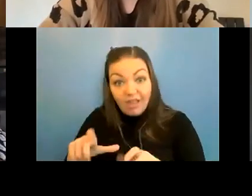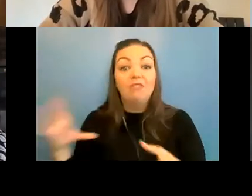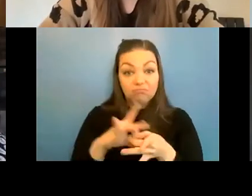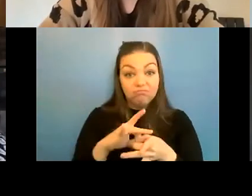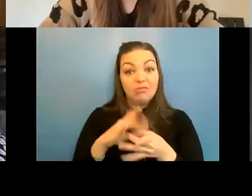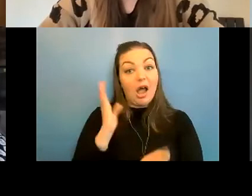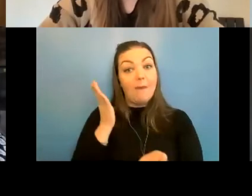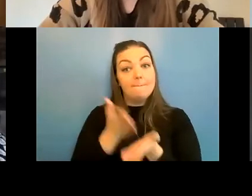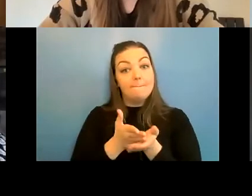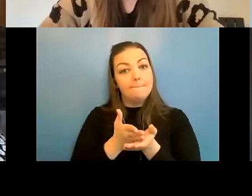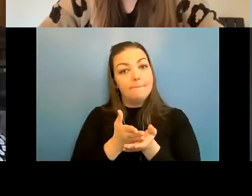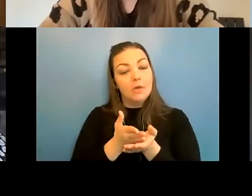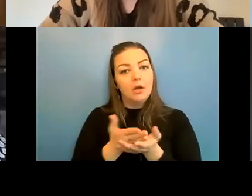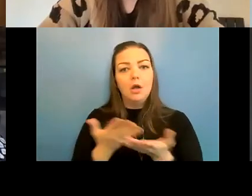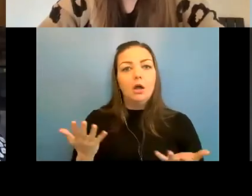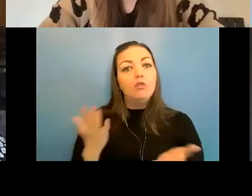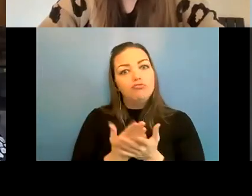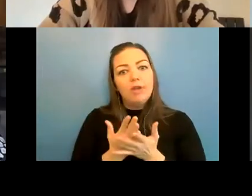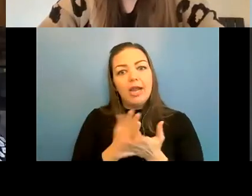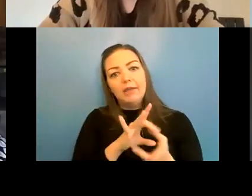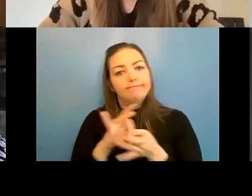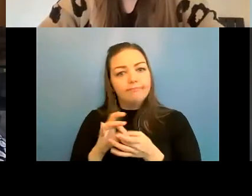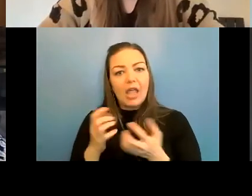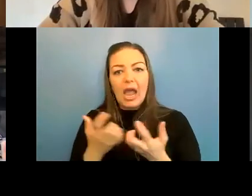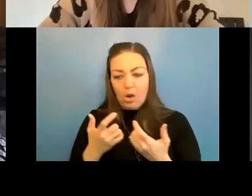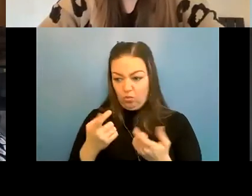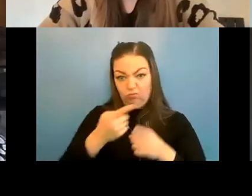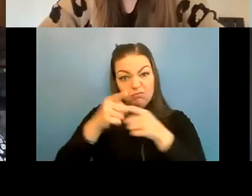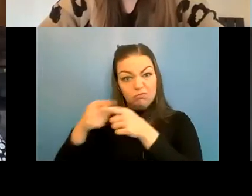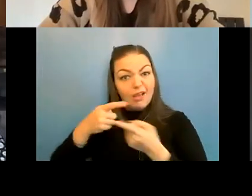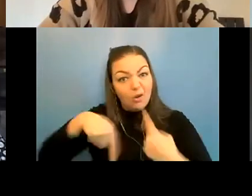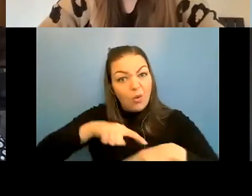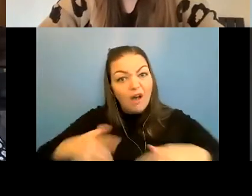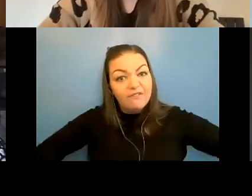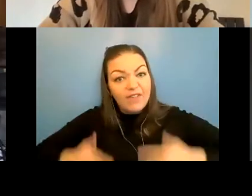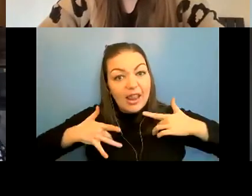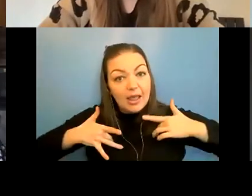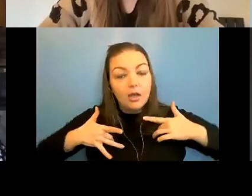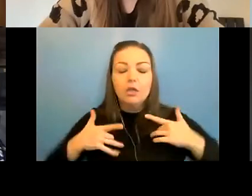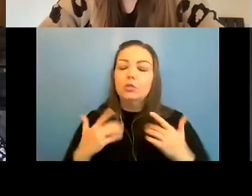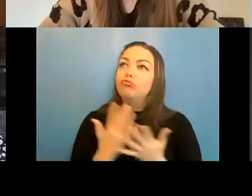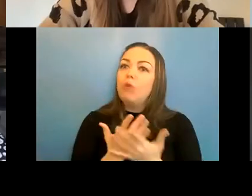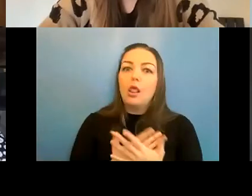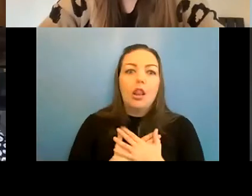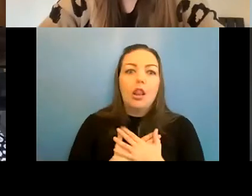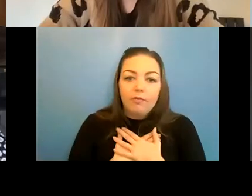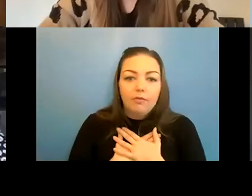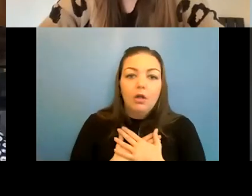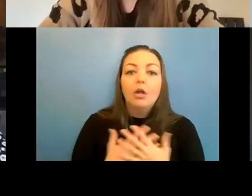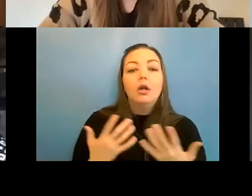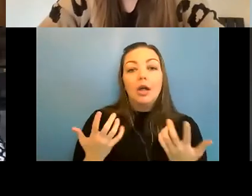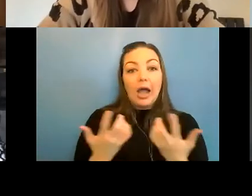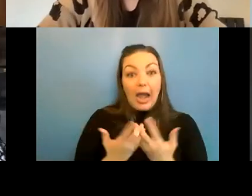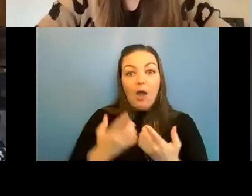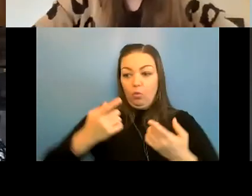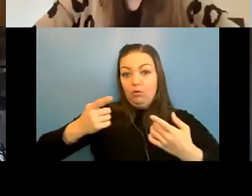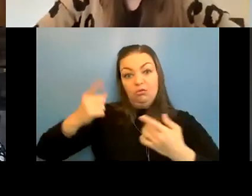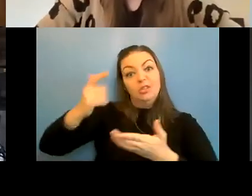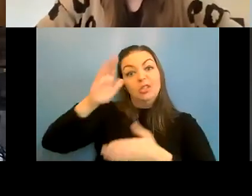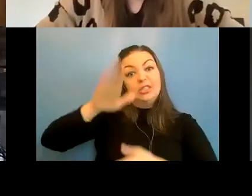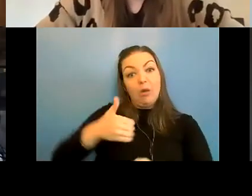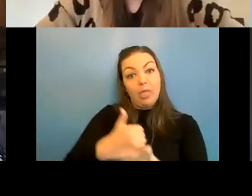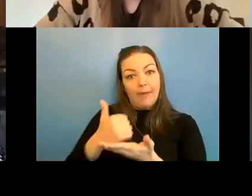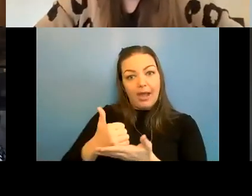really do speak to now and to how different people are feeling.